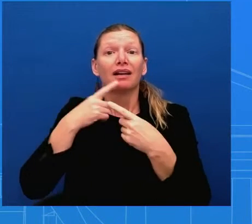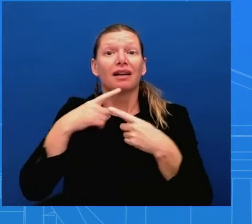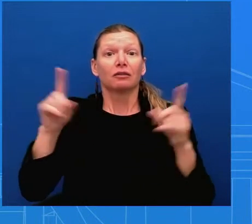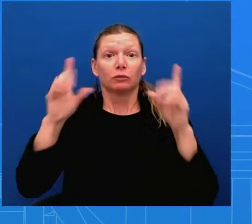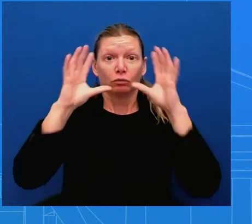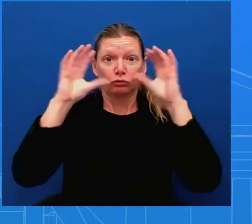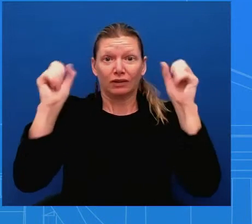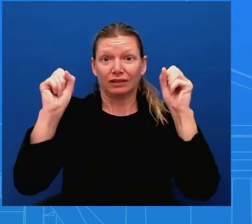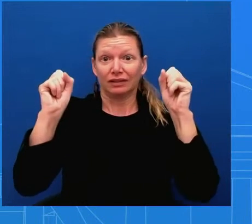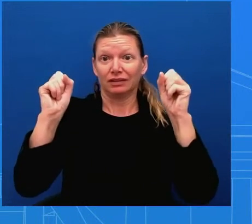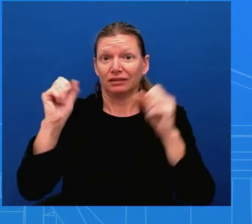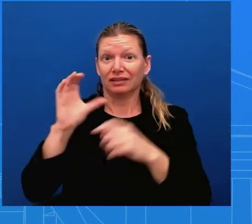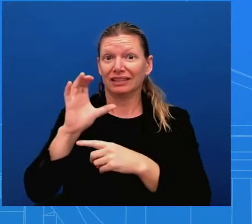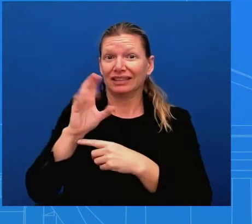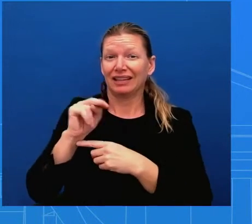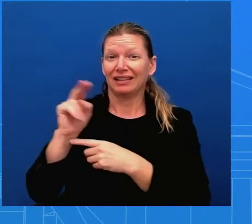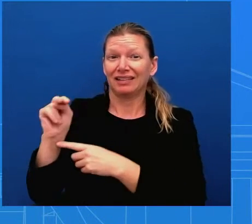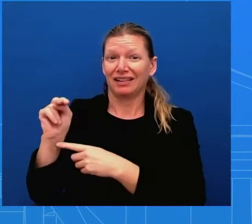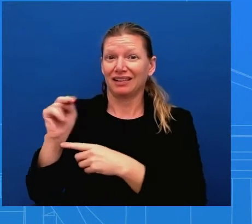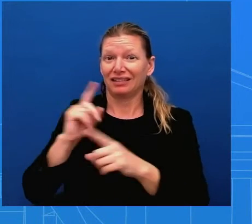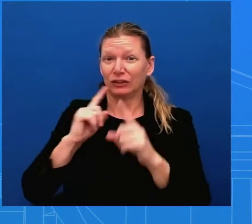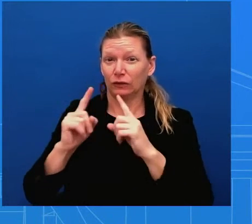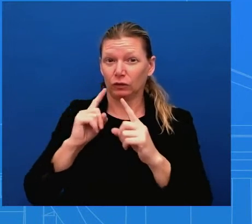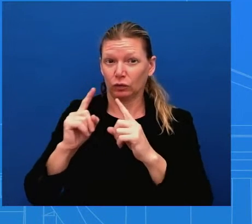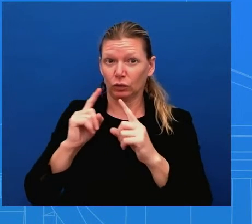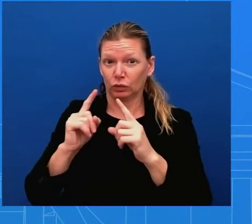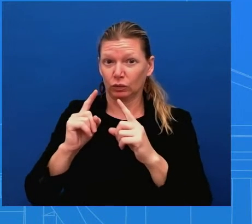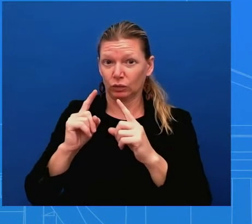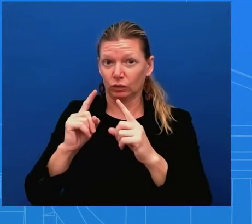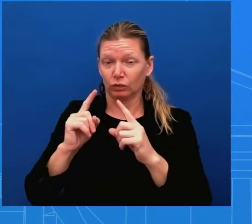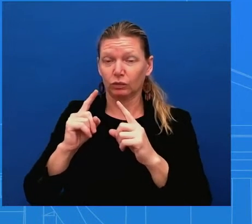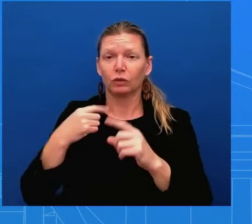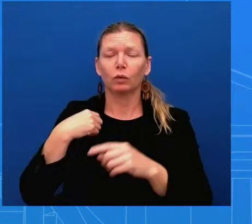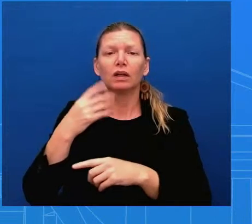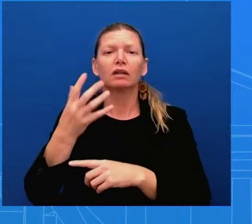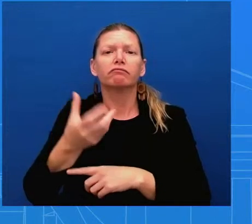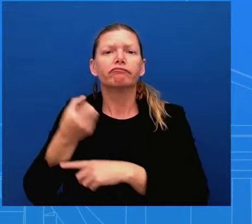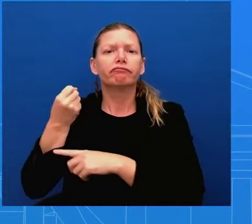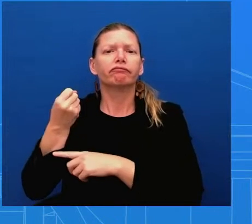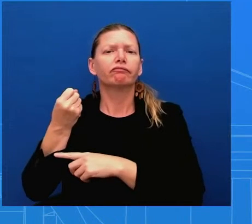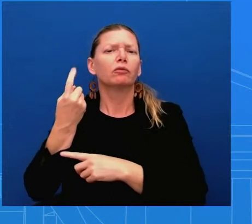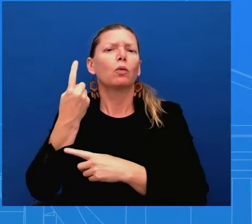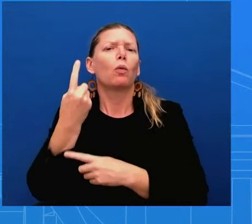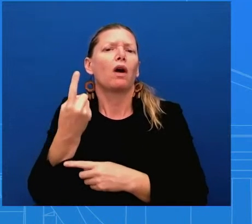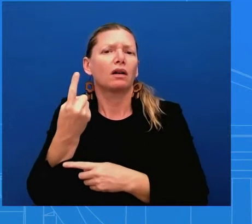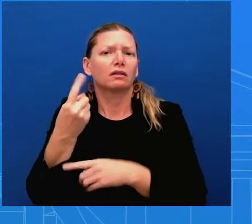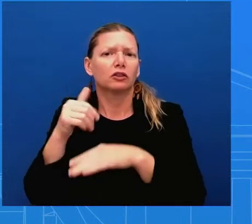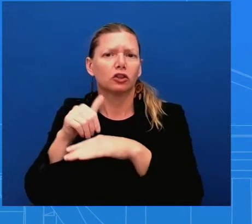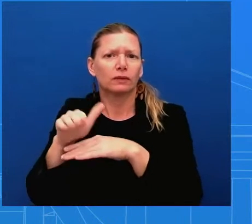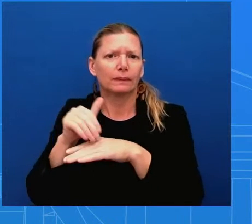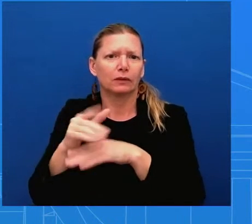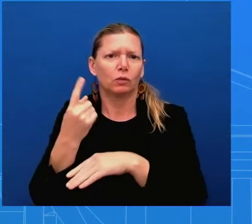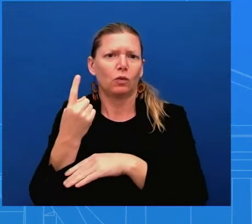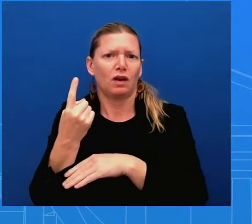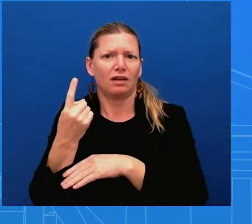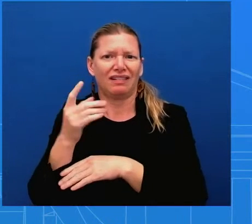That includes 2,000-pound bombs, which can be very destructive in densely populated urban environments such as Rafah.